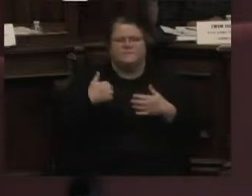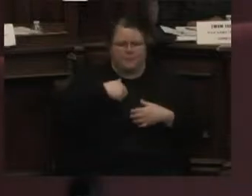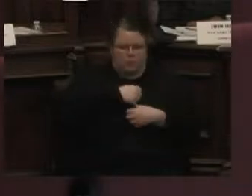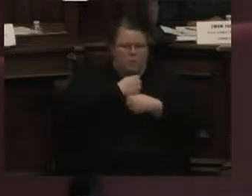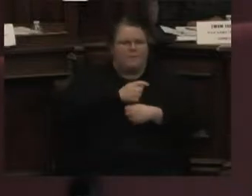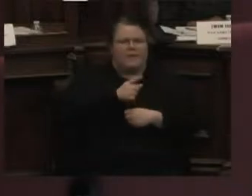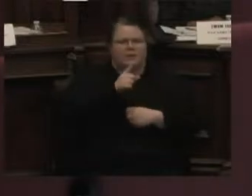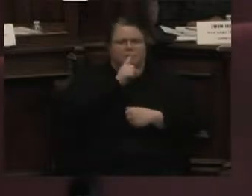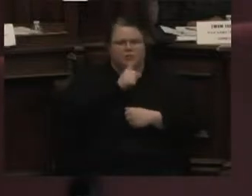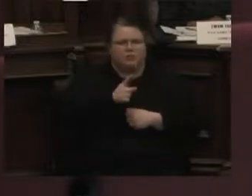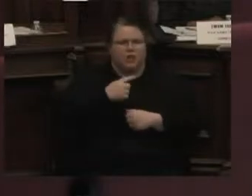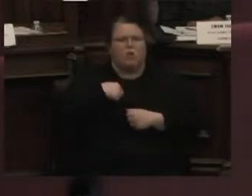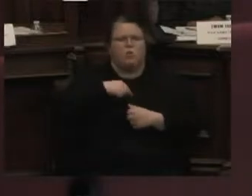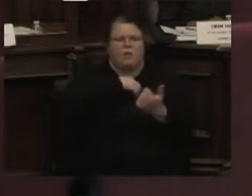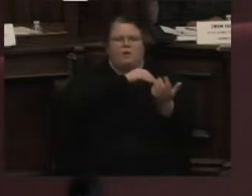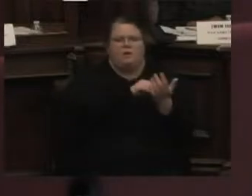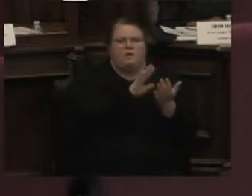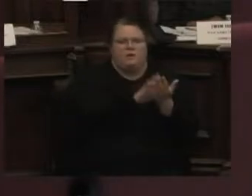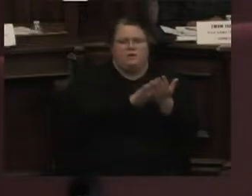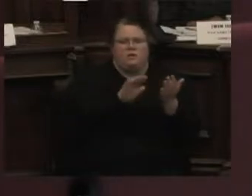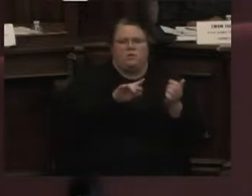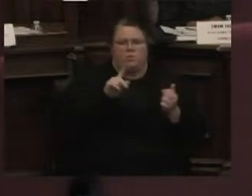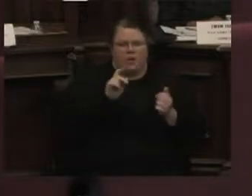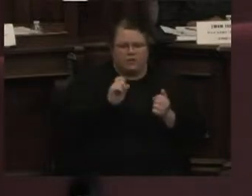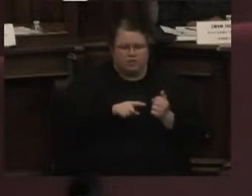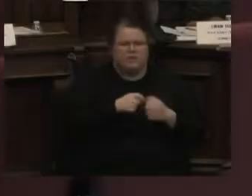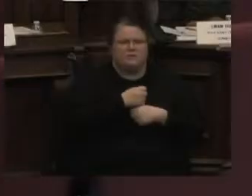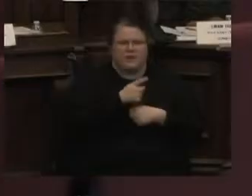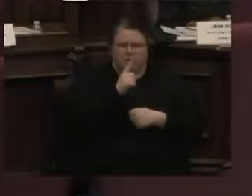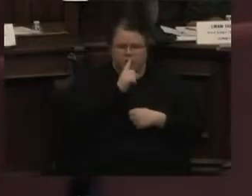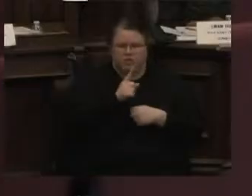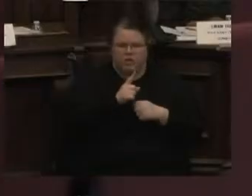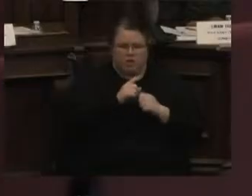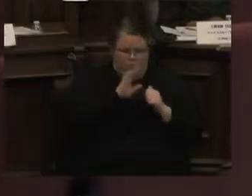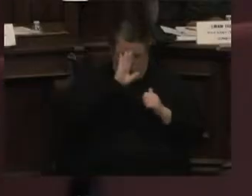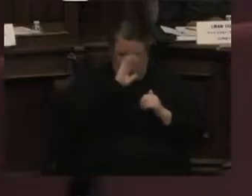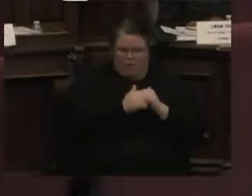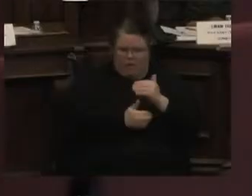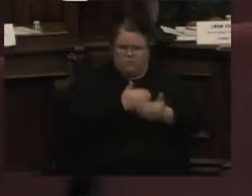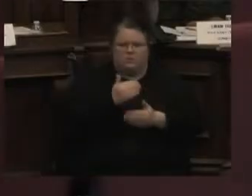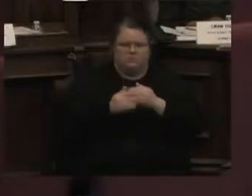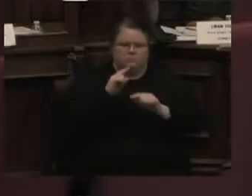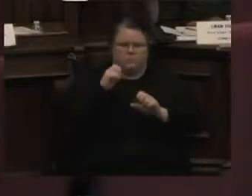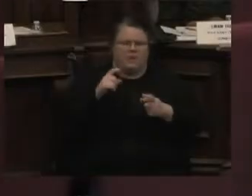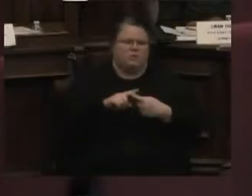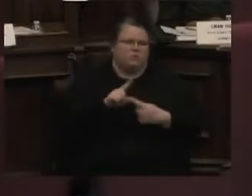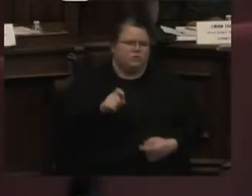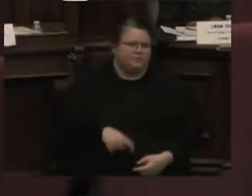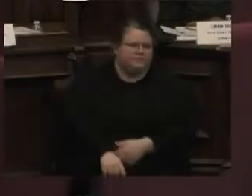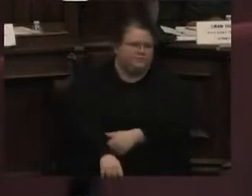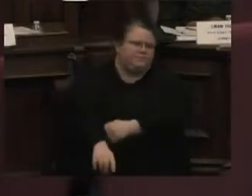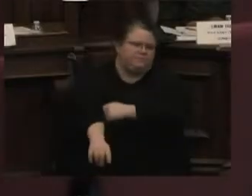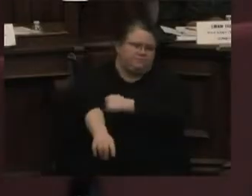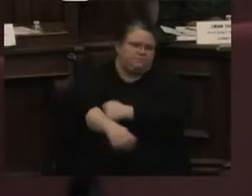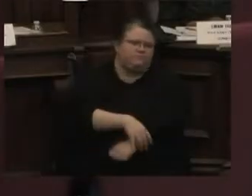Maplewood. Why? I'm sorry, because we have a few of these. We will make sure that we capture down the questions and